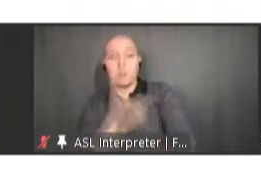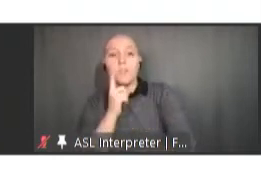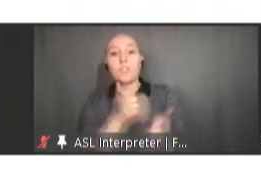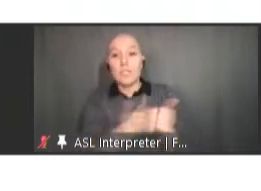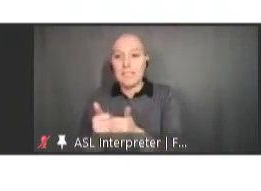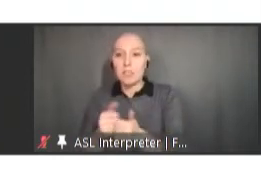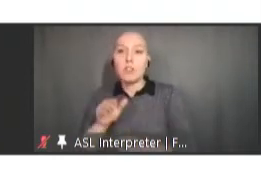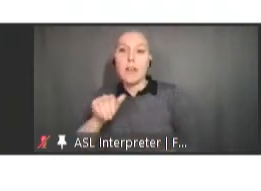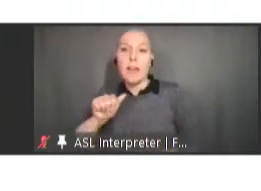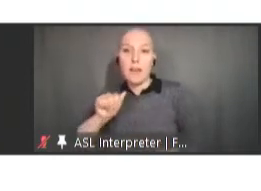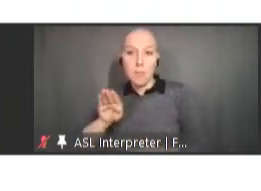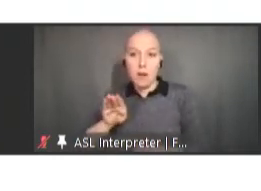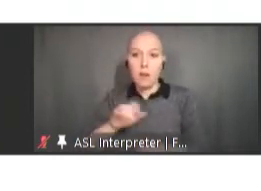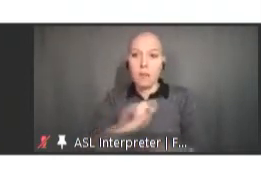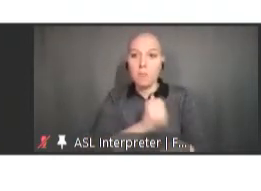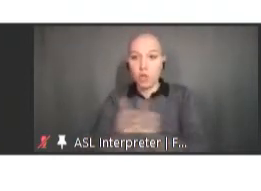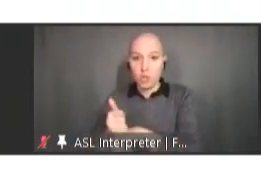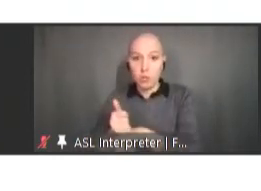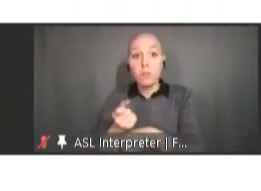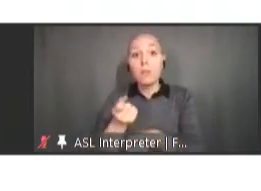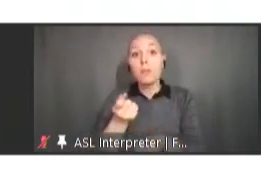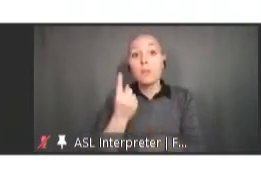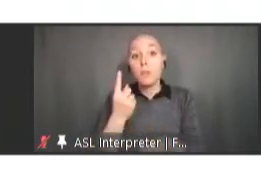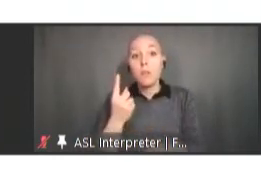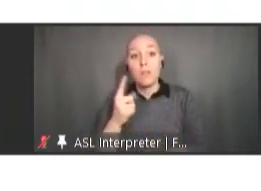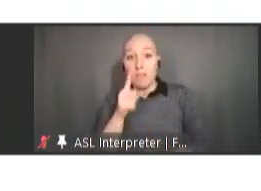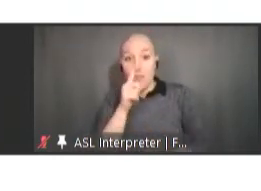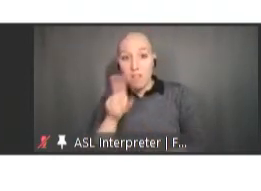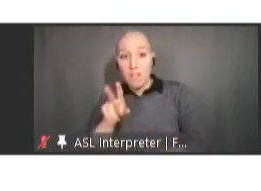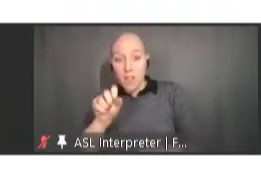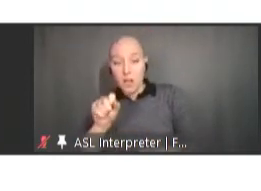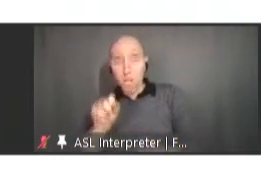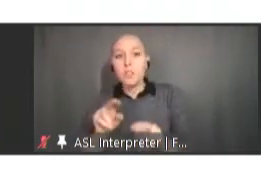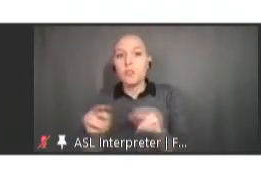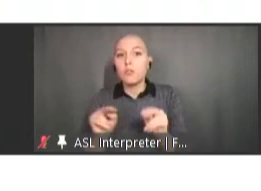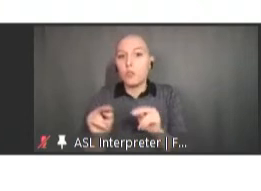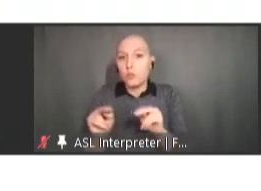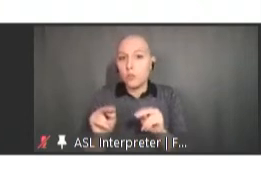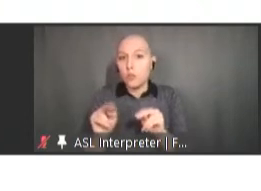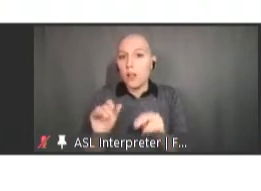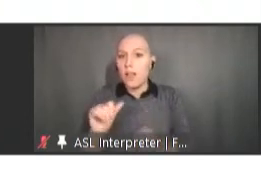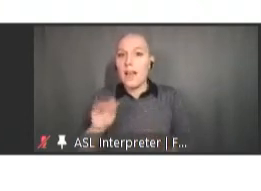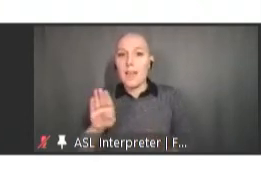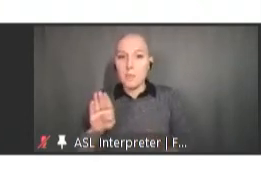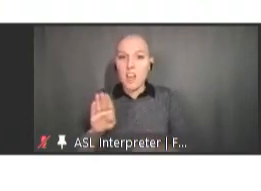and pseudovirus neutralizing antibody mediated close to two thirds of the overall vaccine